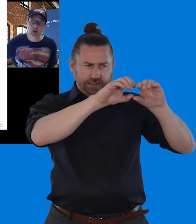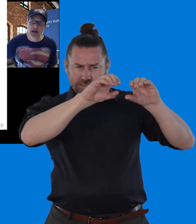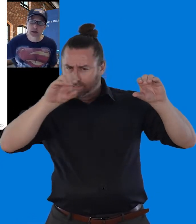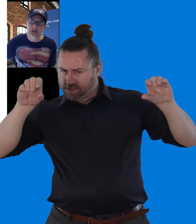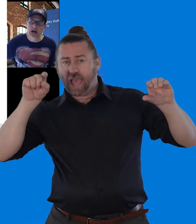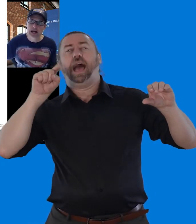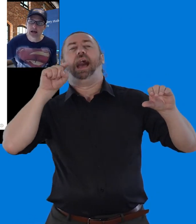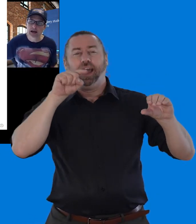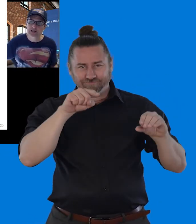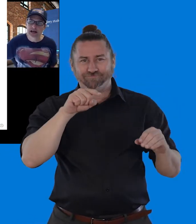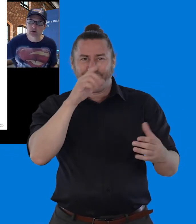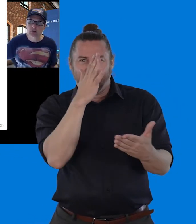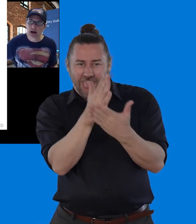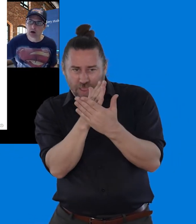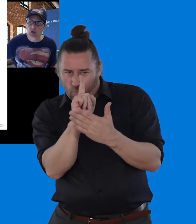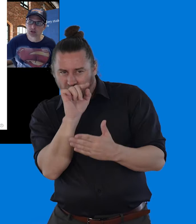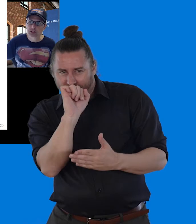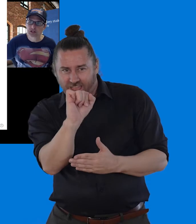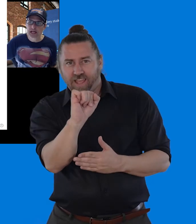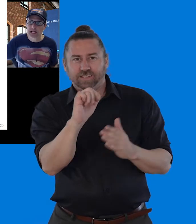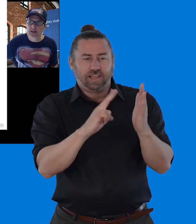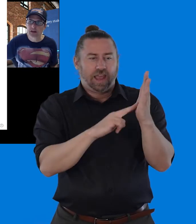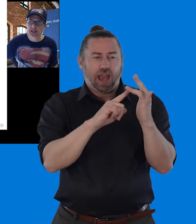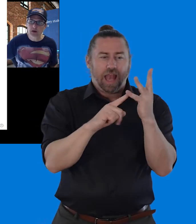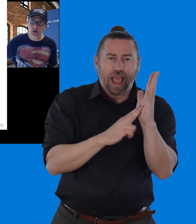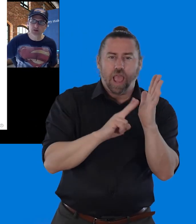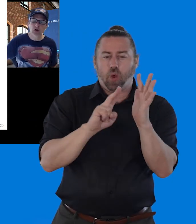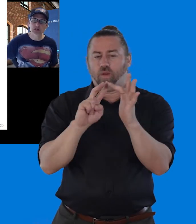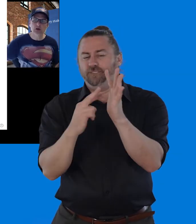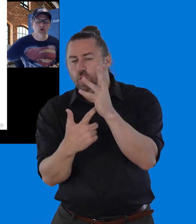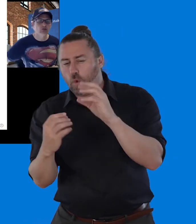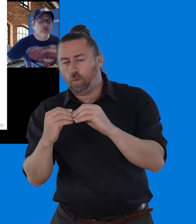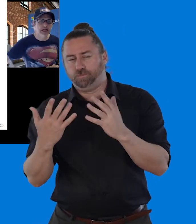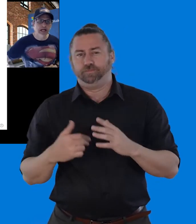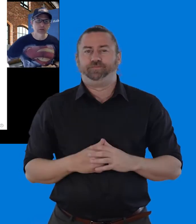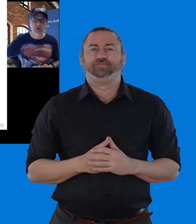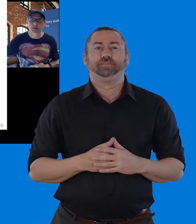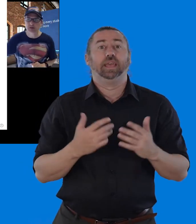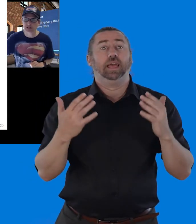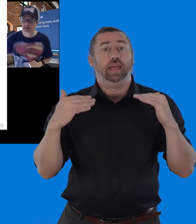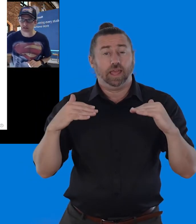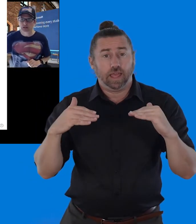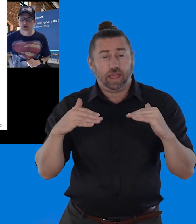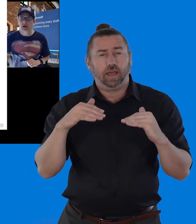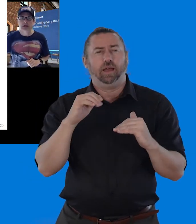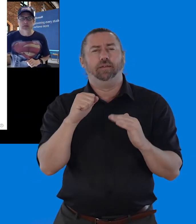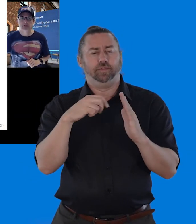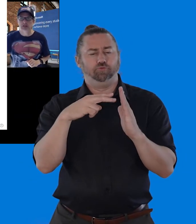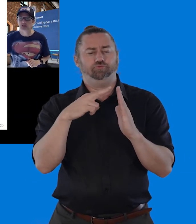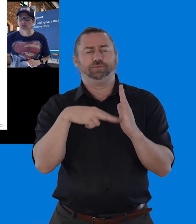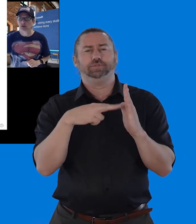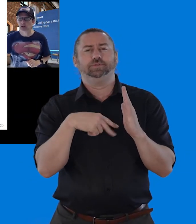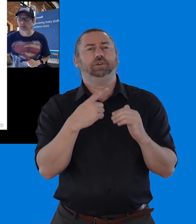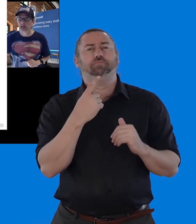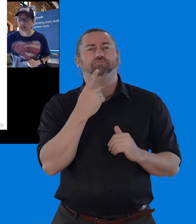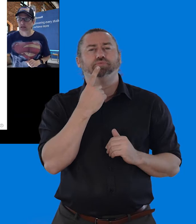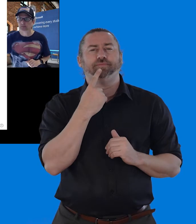So, that's what that looks like, and that's our grammar options there. Now, the next one we've got is what's called reading preferences. Right now, I'm just going to scroll up here,